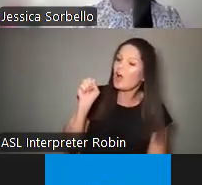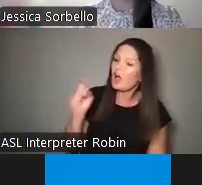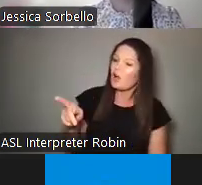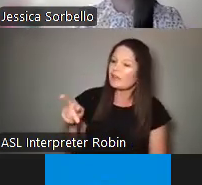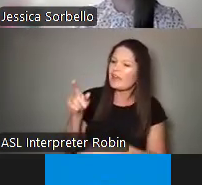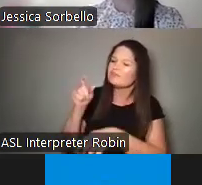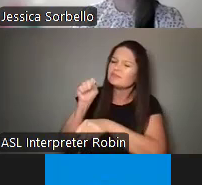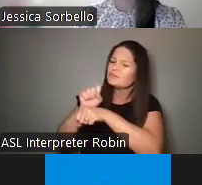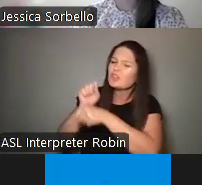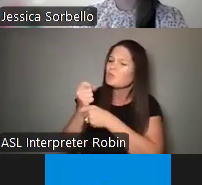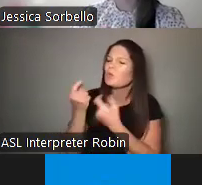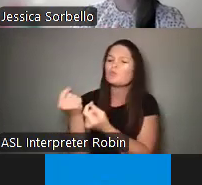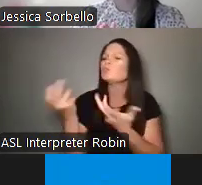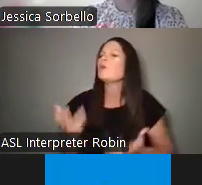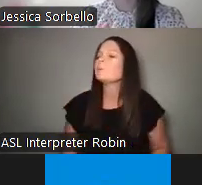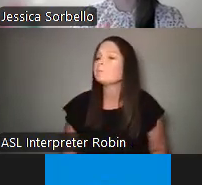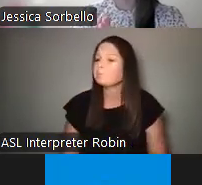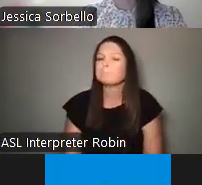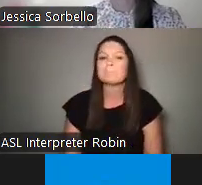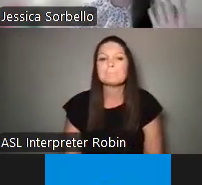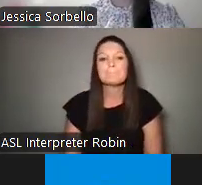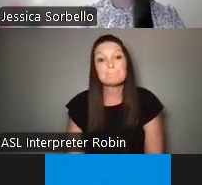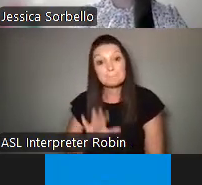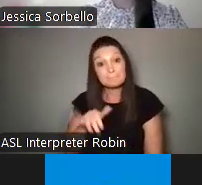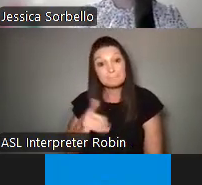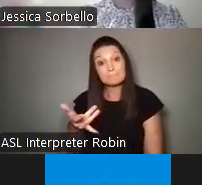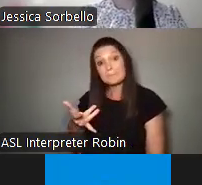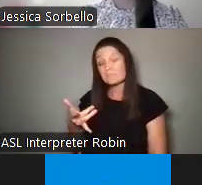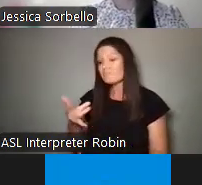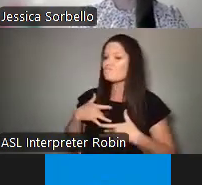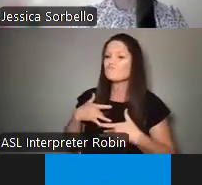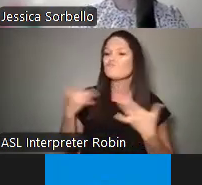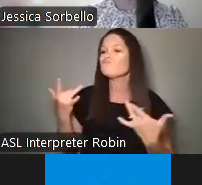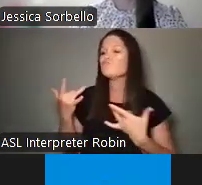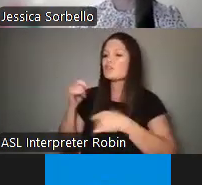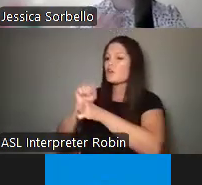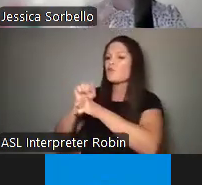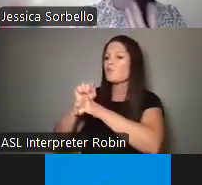need to, you know to smoke or you are struggling with the need to